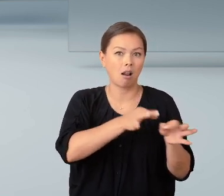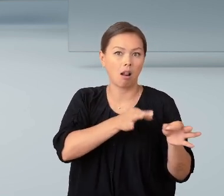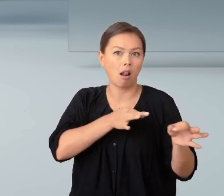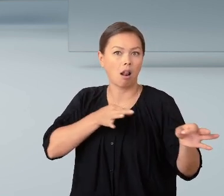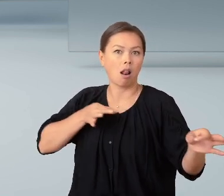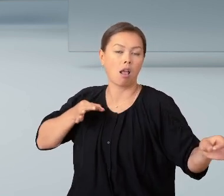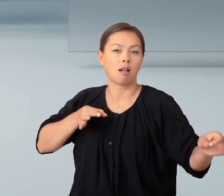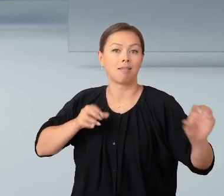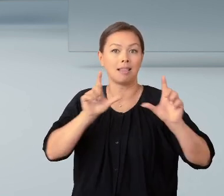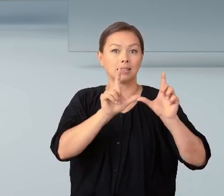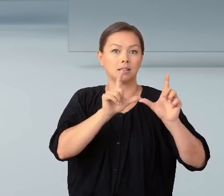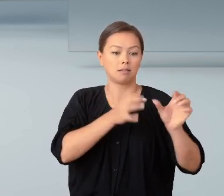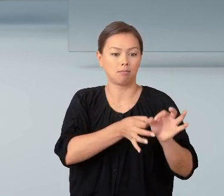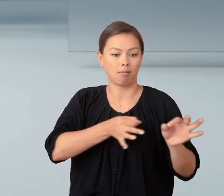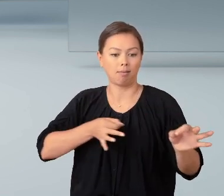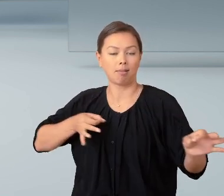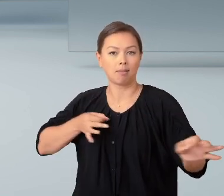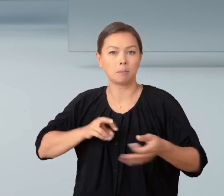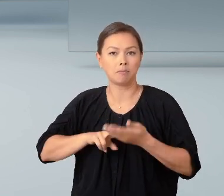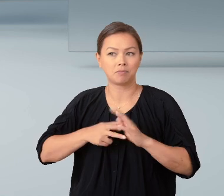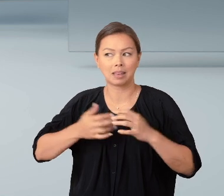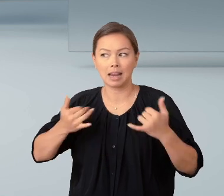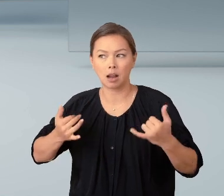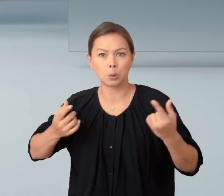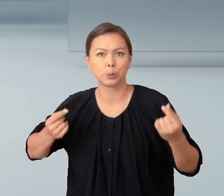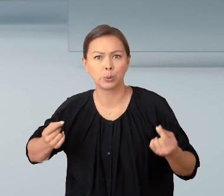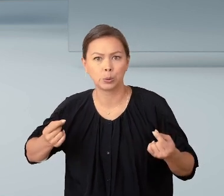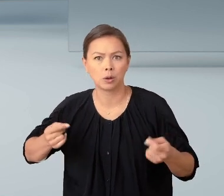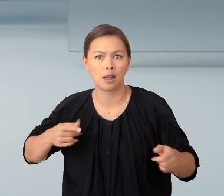and it's increasingly difficult to find resources to support legacy